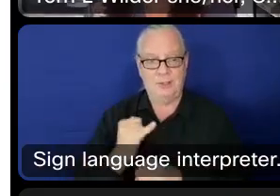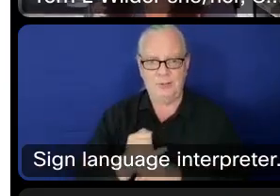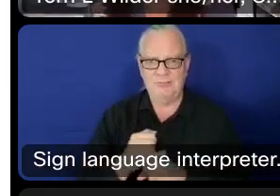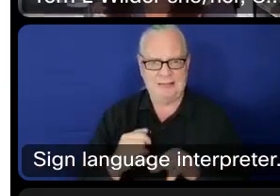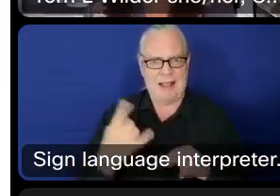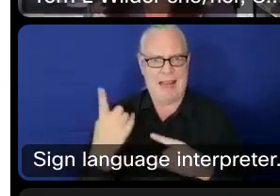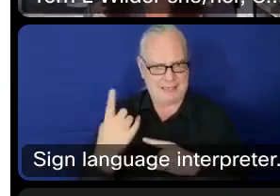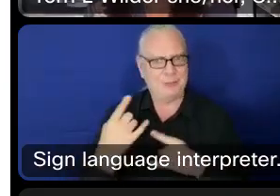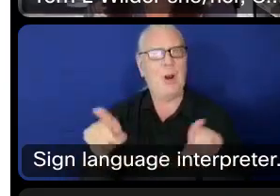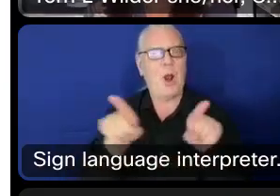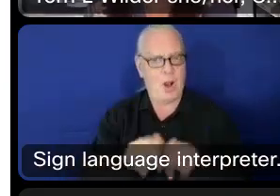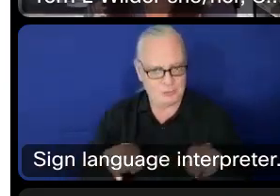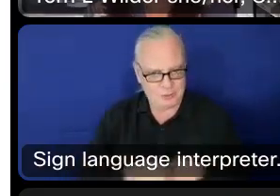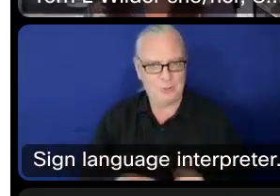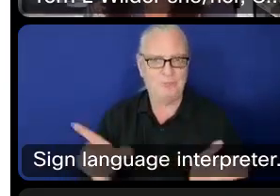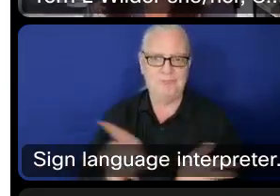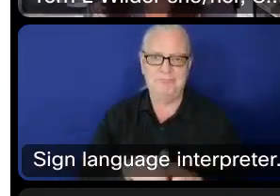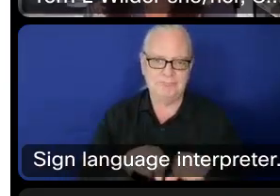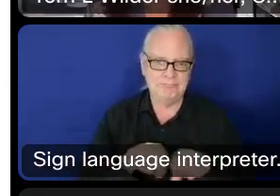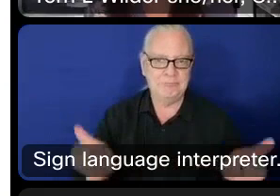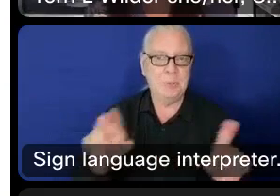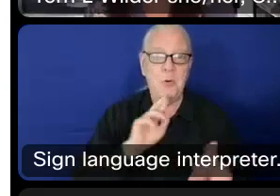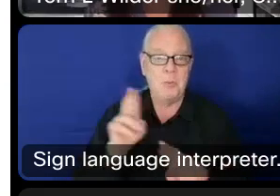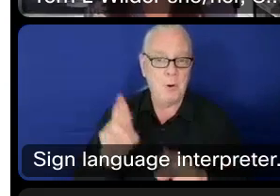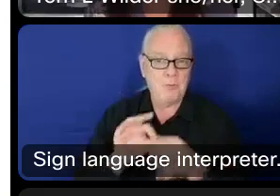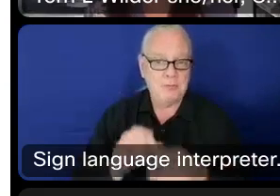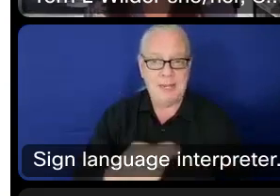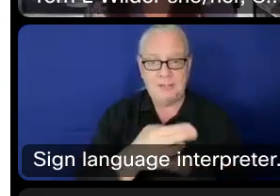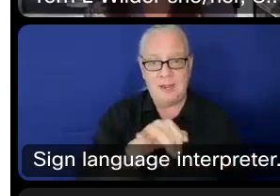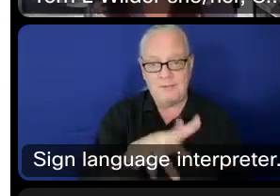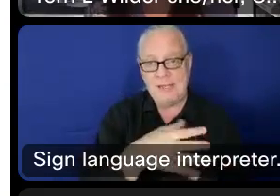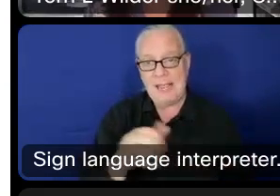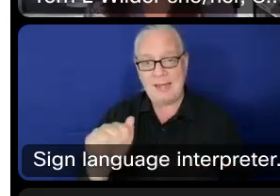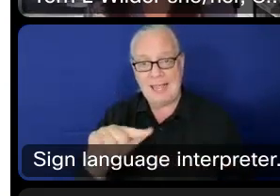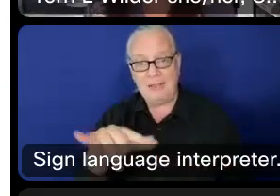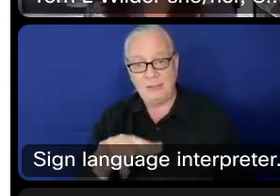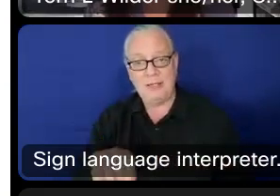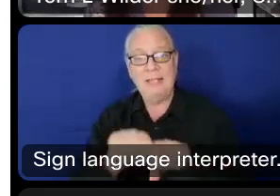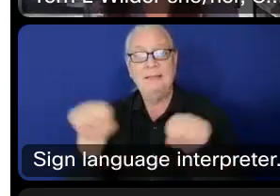their report on HIV and aging systems integration. Which I